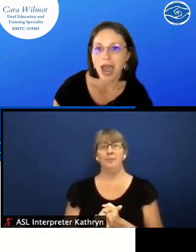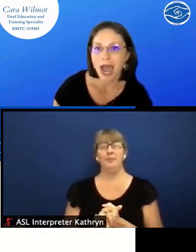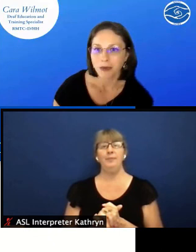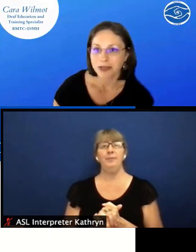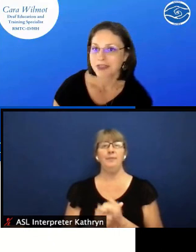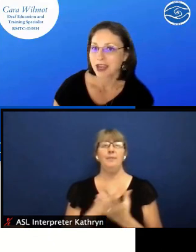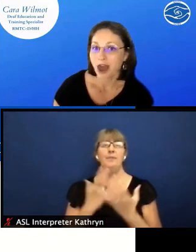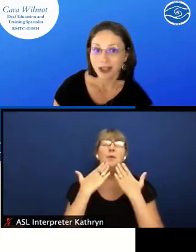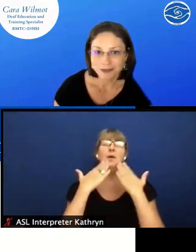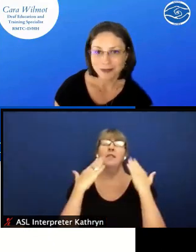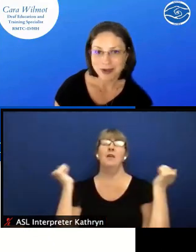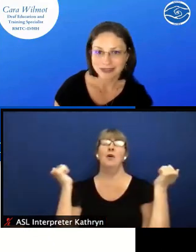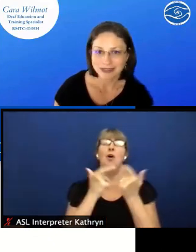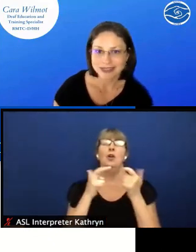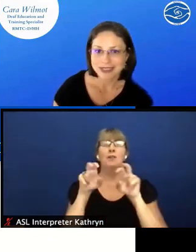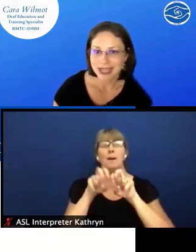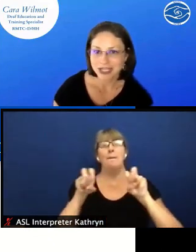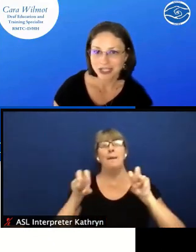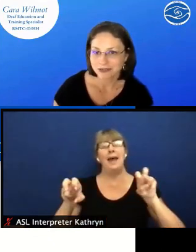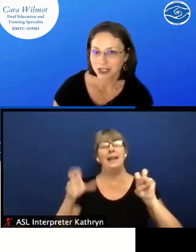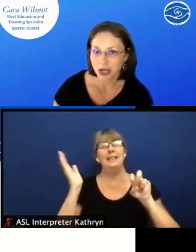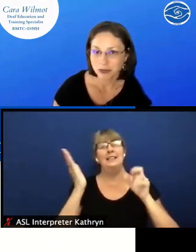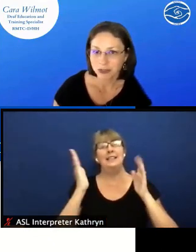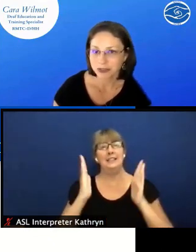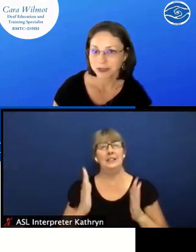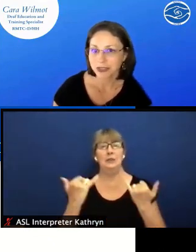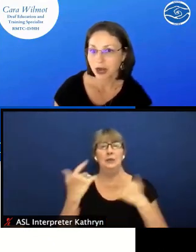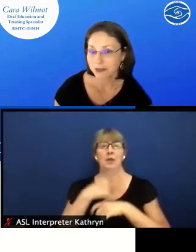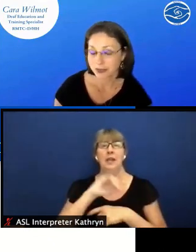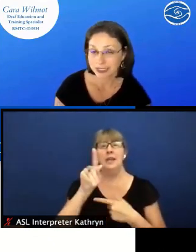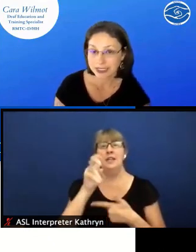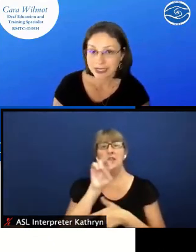I want to thank all of our panelists today Jennifer Coburn, Carmelina,